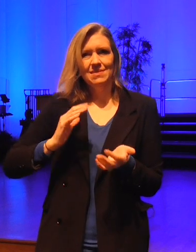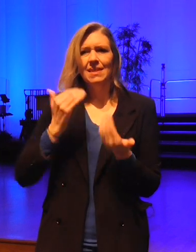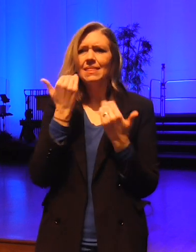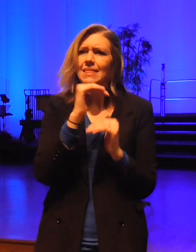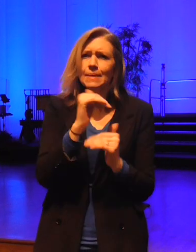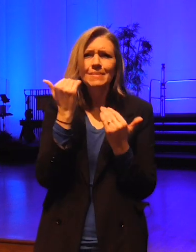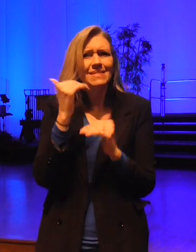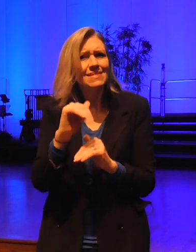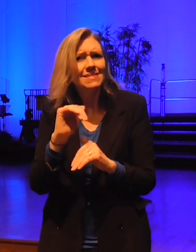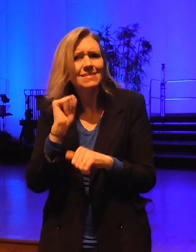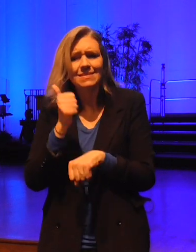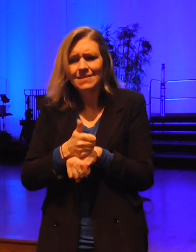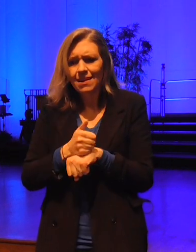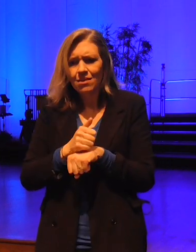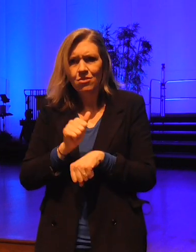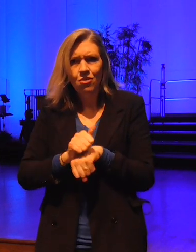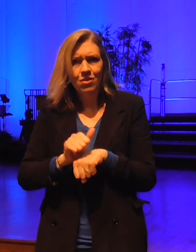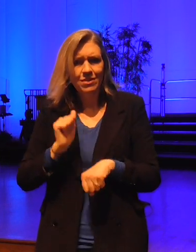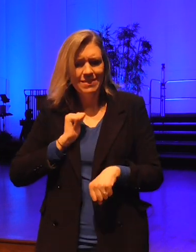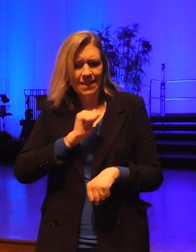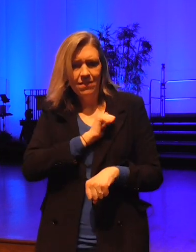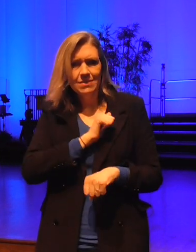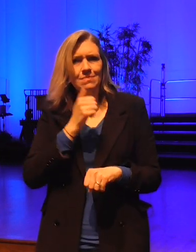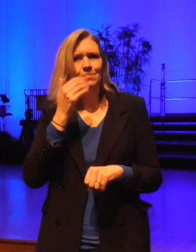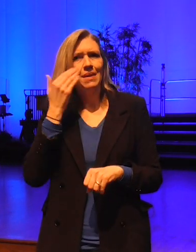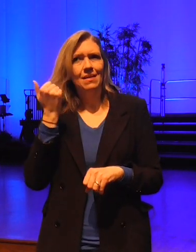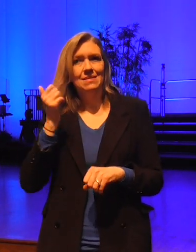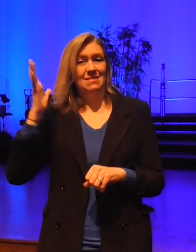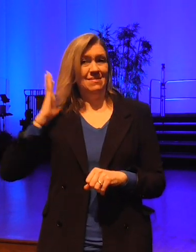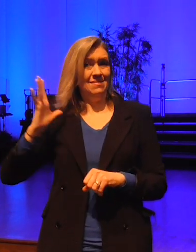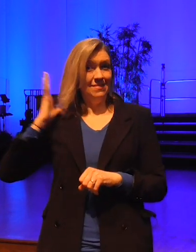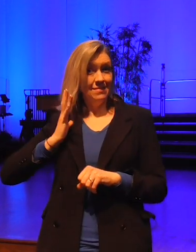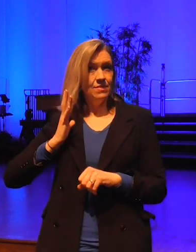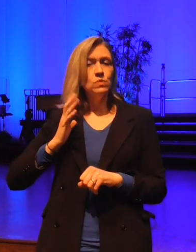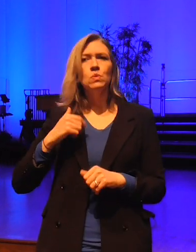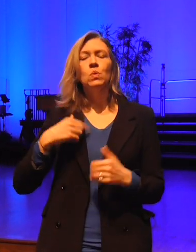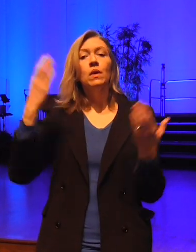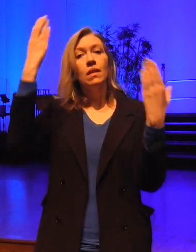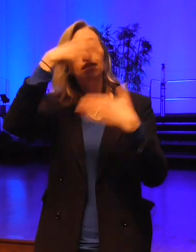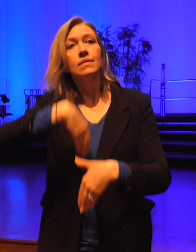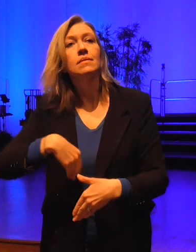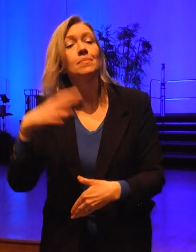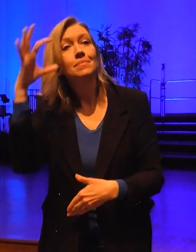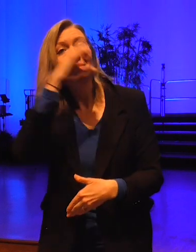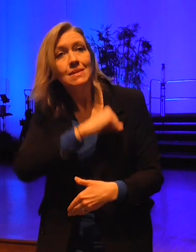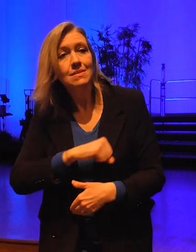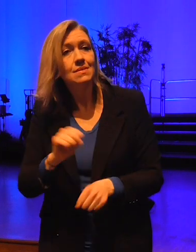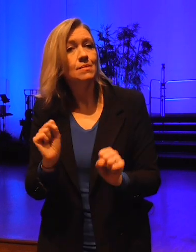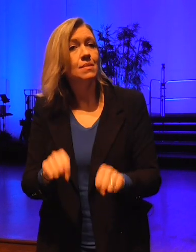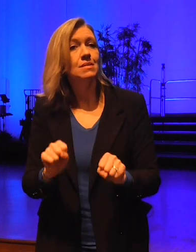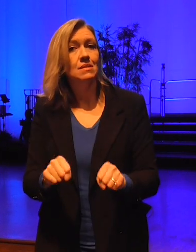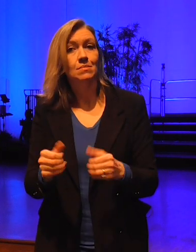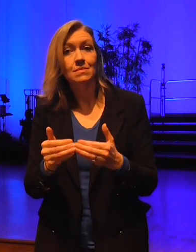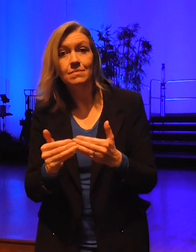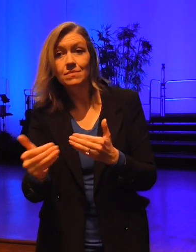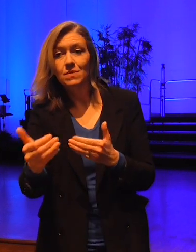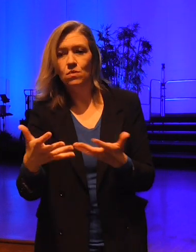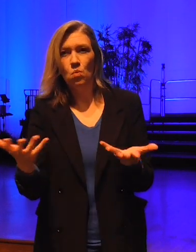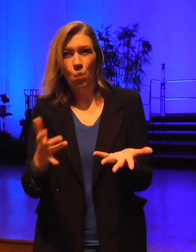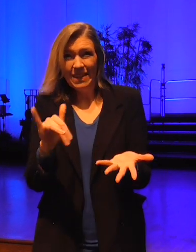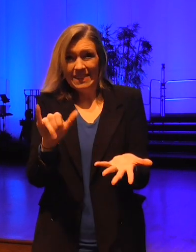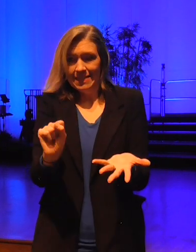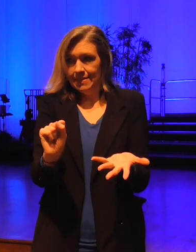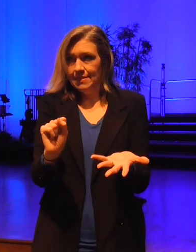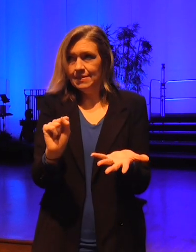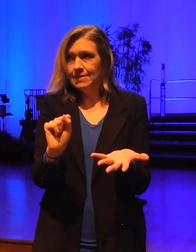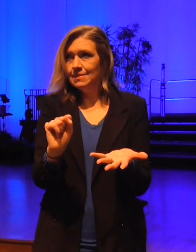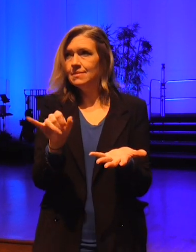on ourselves because of what was we miss out on the possibility of what is and that is the Crux